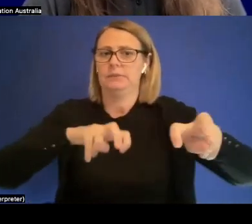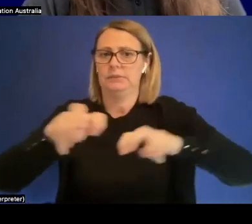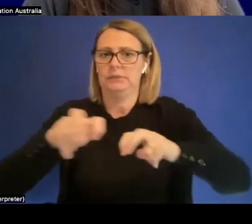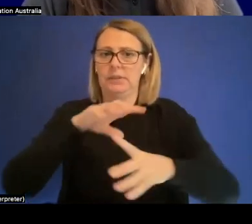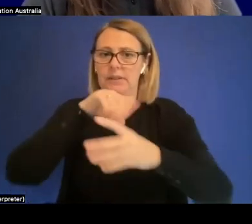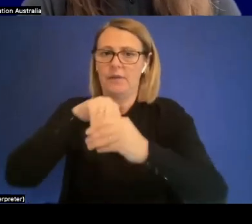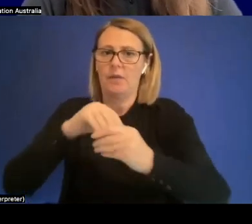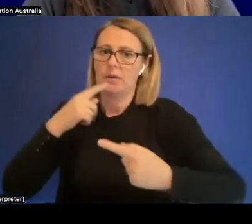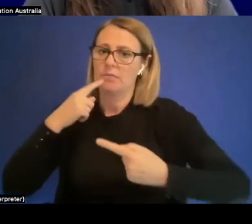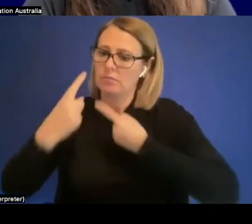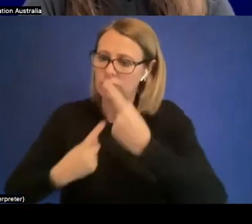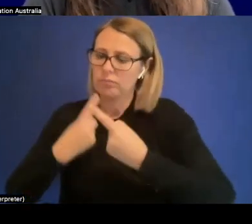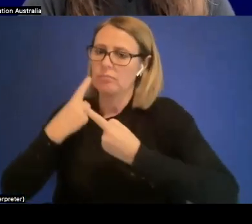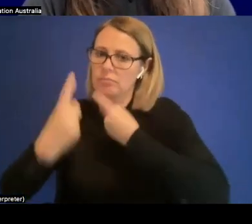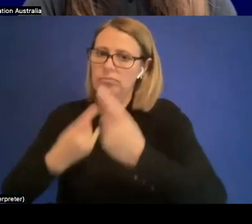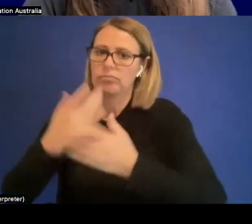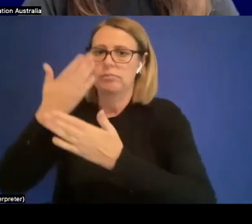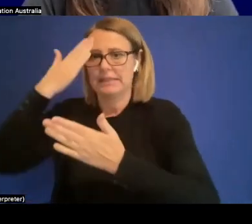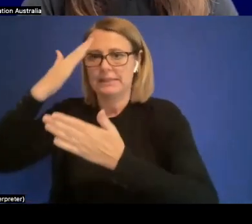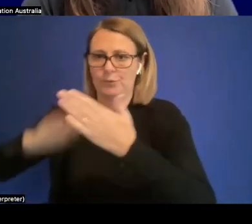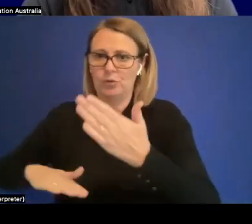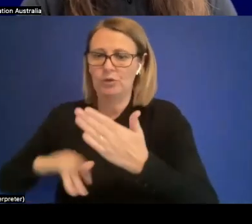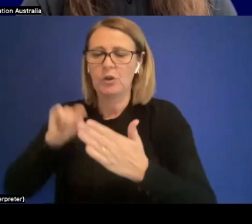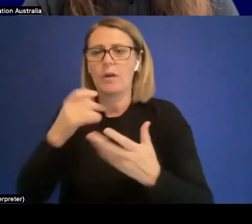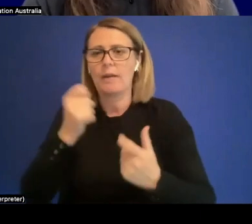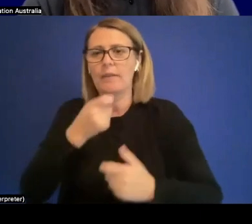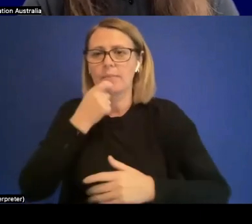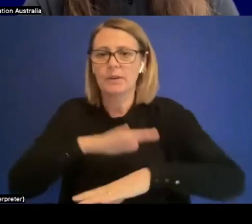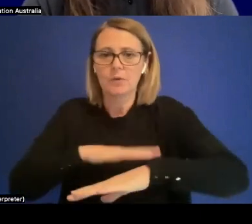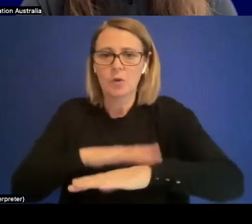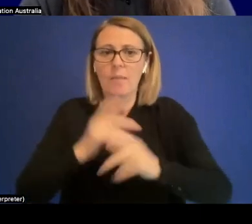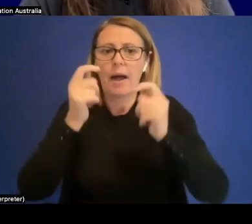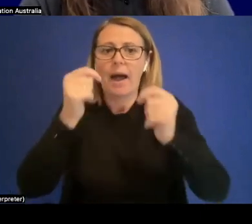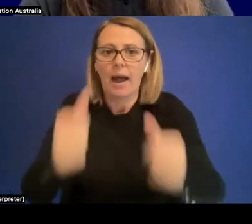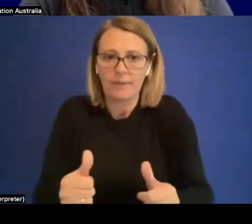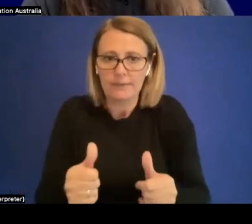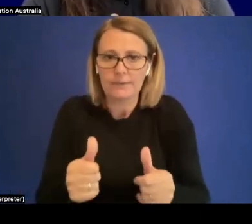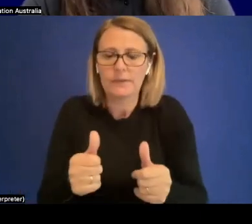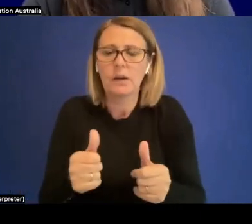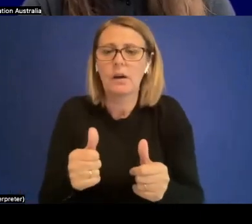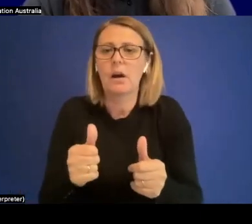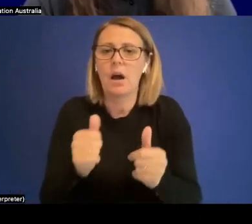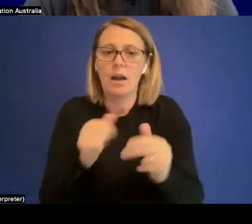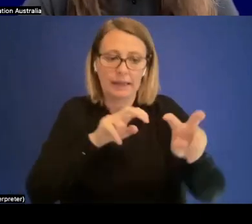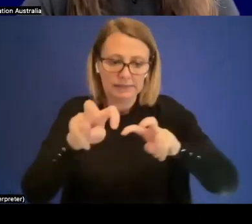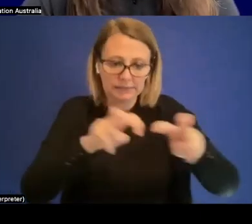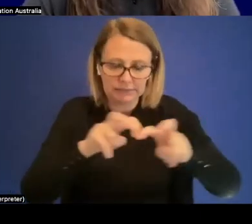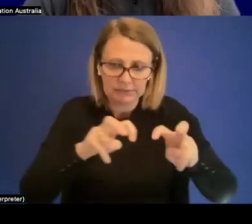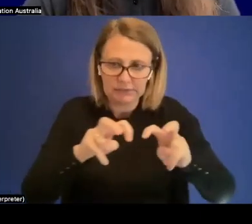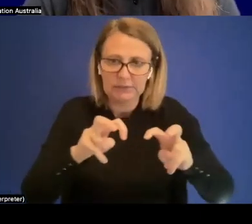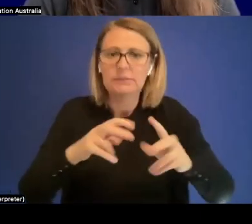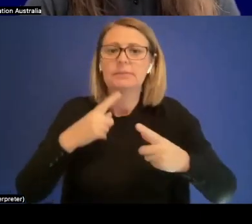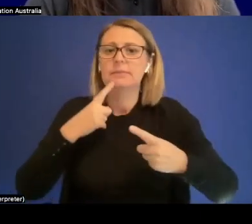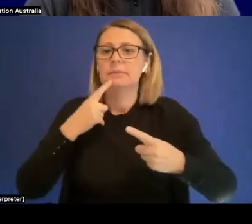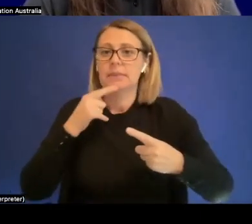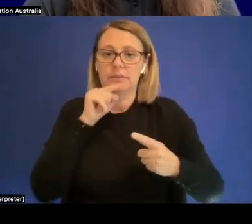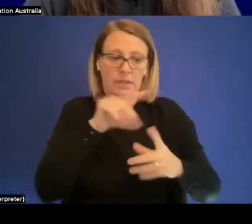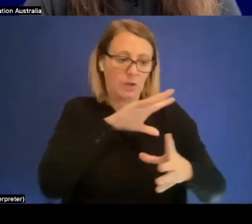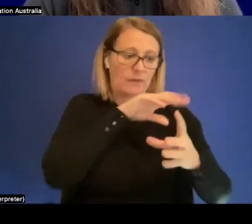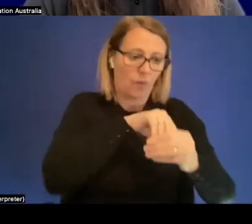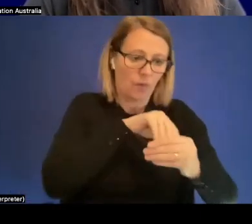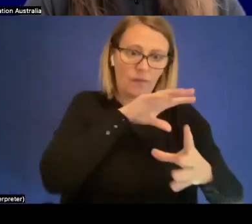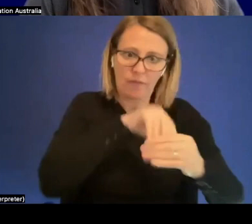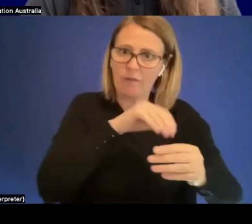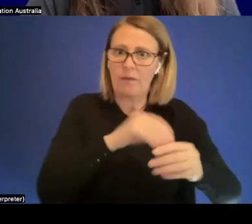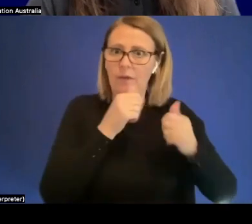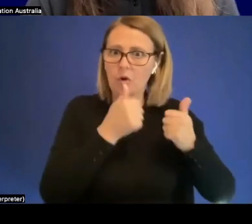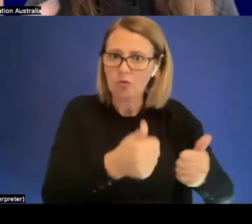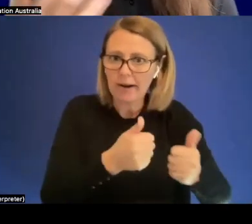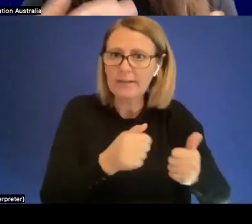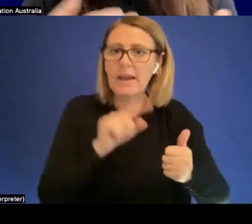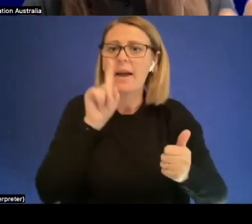experiences. So, spending time after each of those activities that Hunter was so engaged in, actually